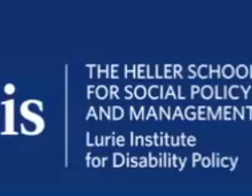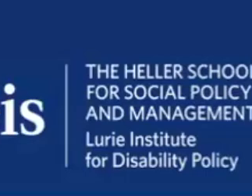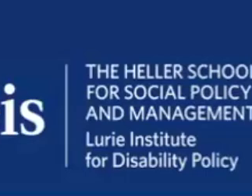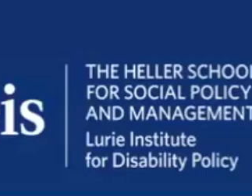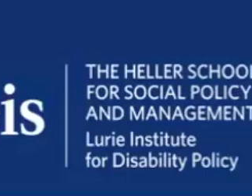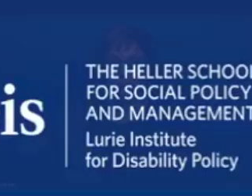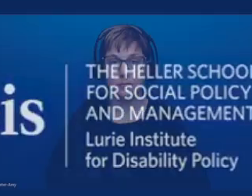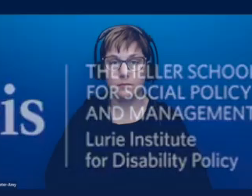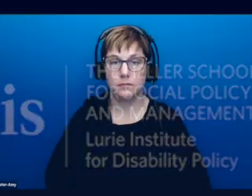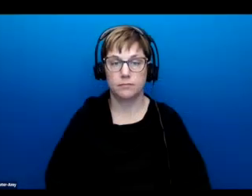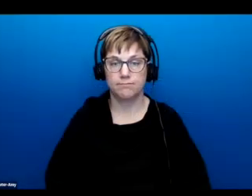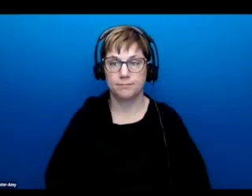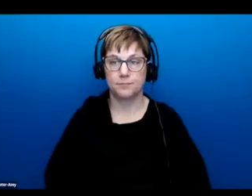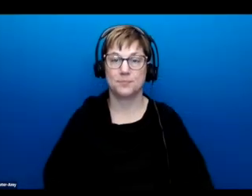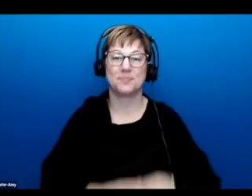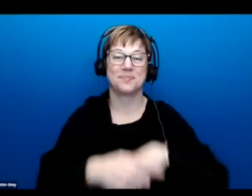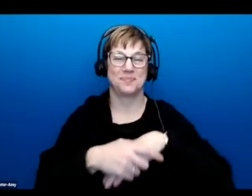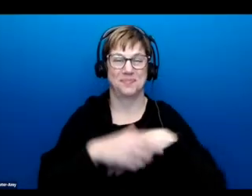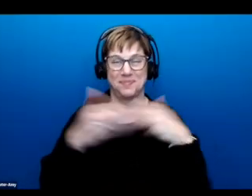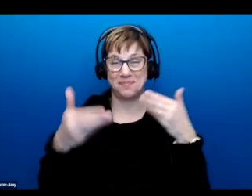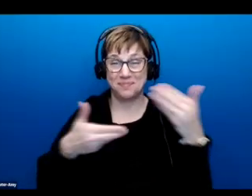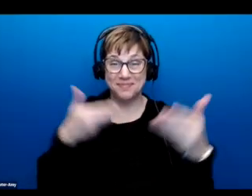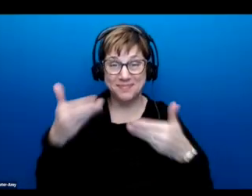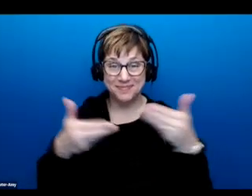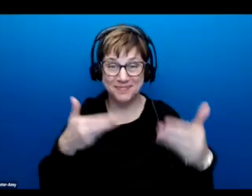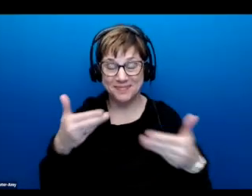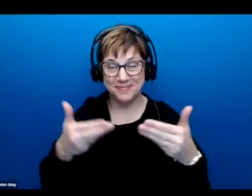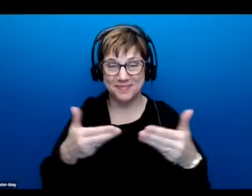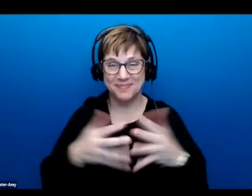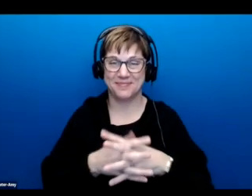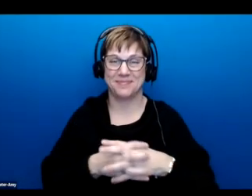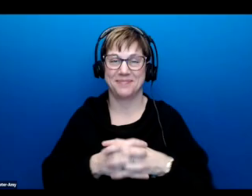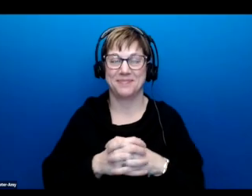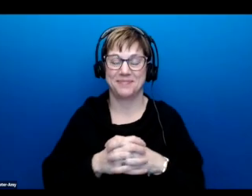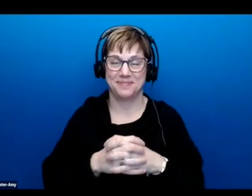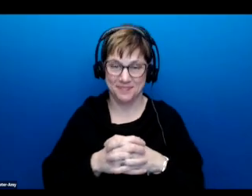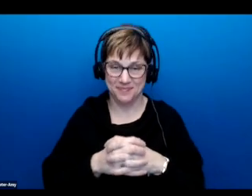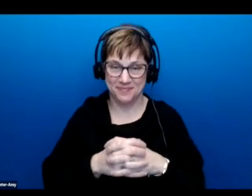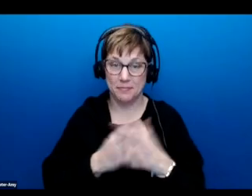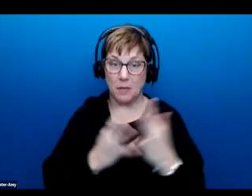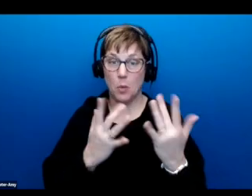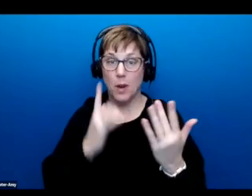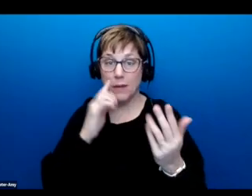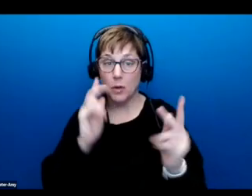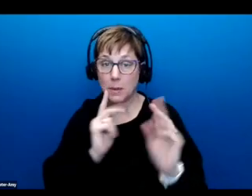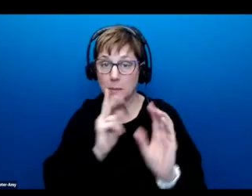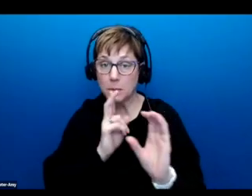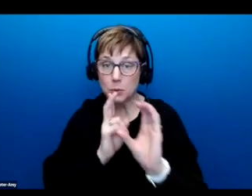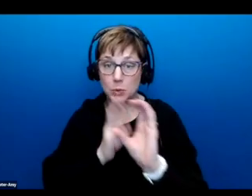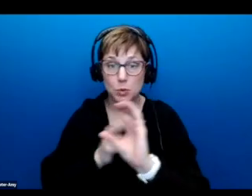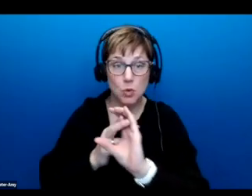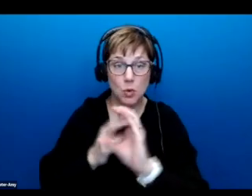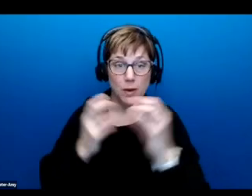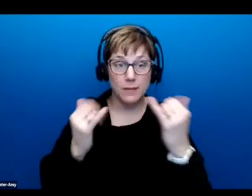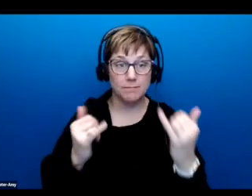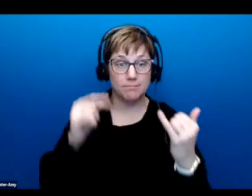Welcome. We'll let folks join into the Zoom room.